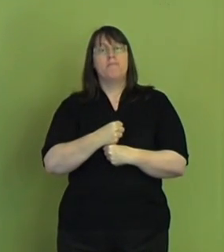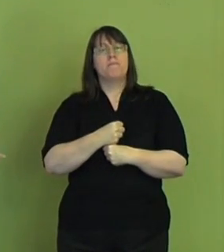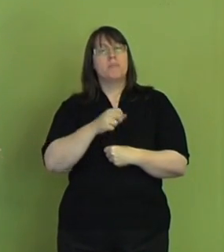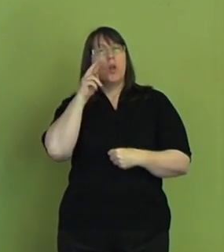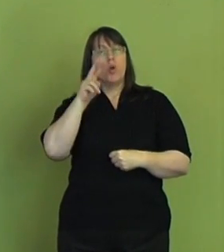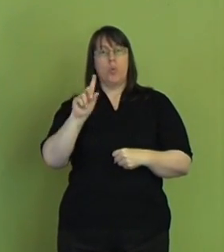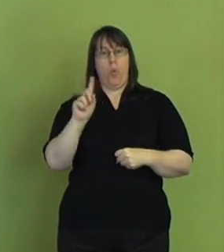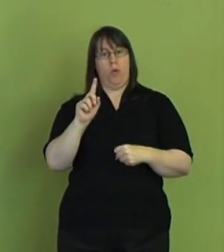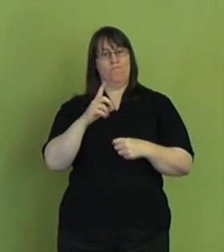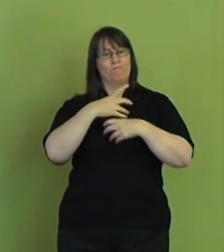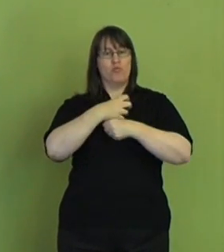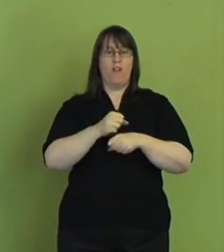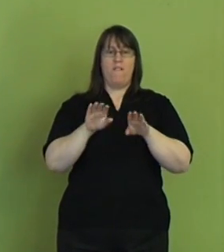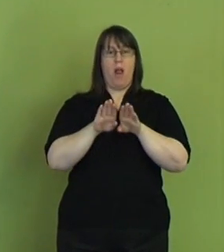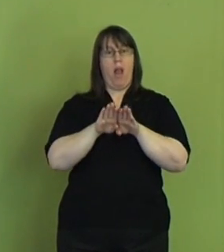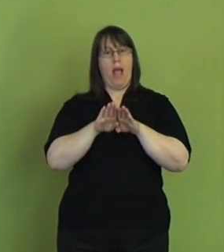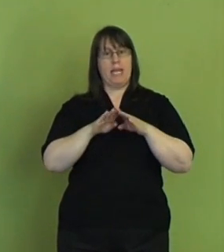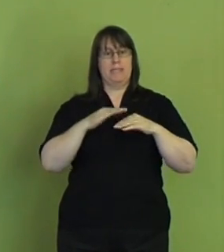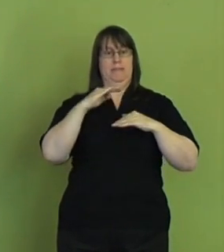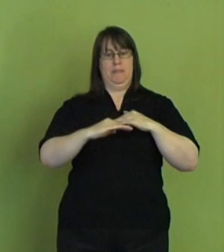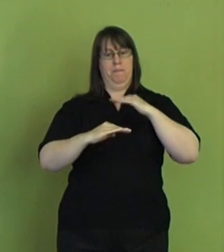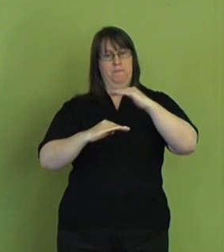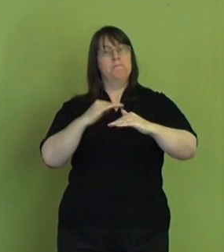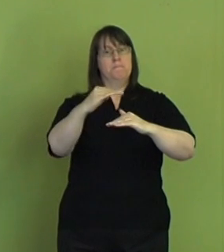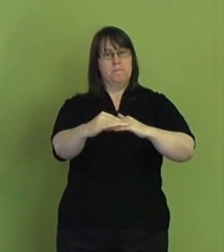grief as being something that occurs in stages.